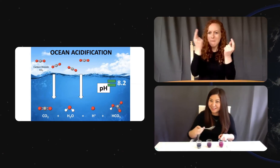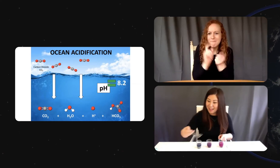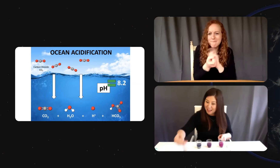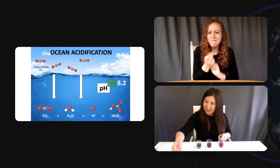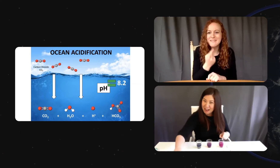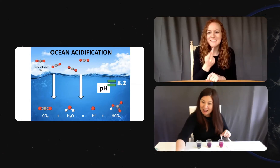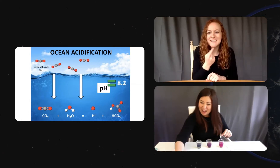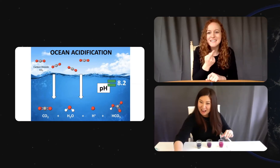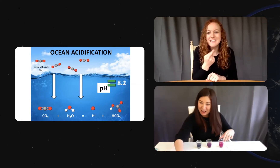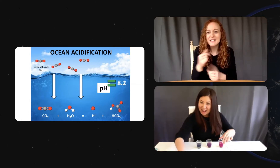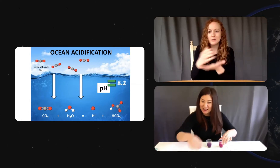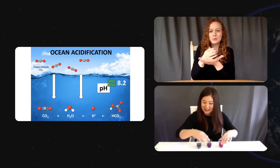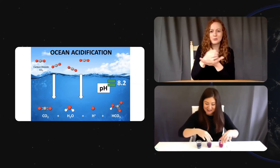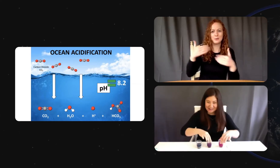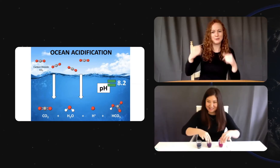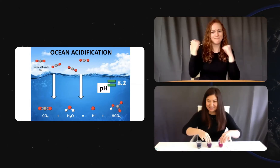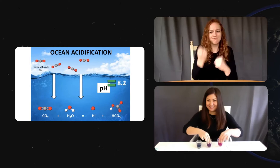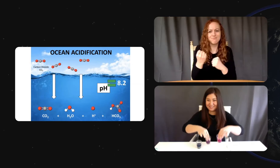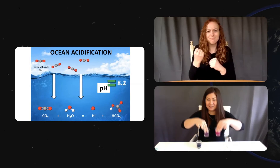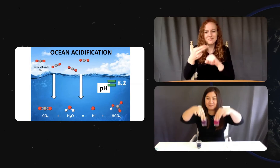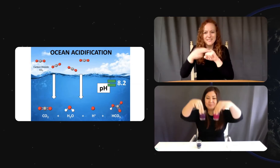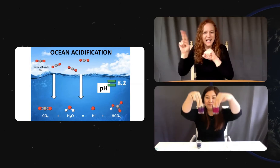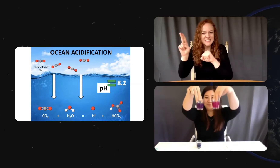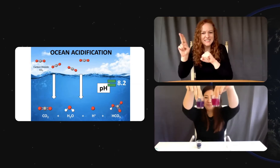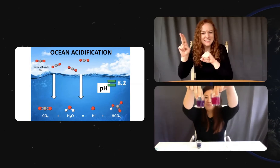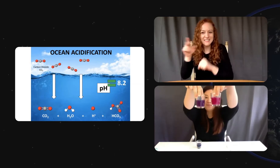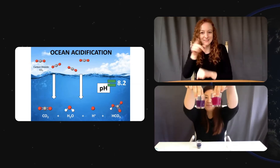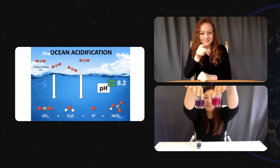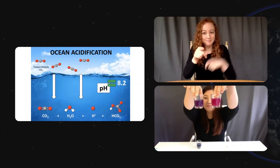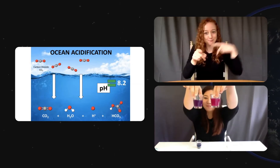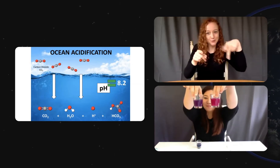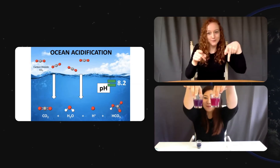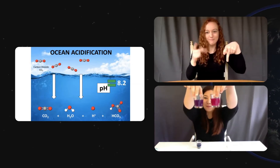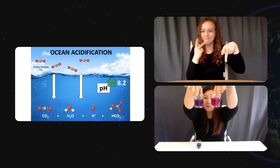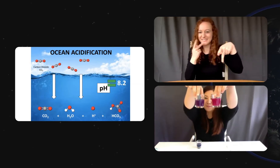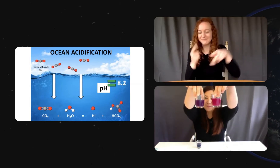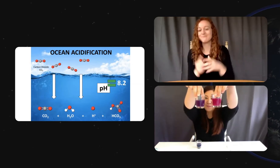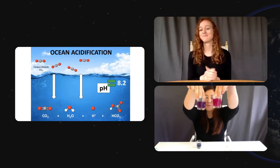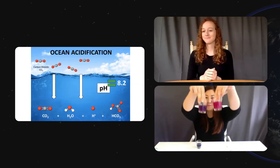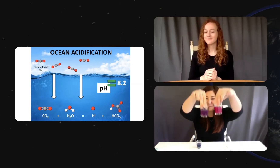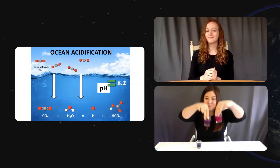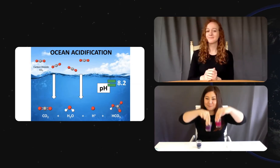Wow, immediately turned pink!